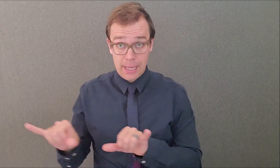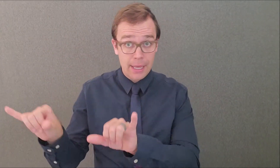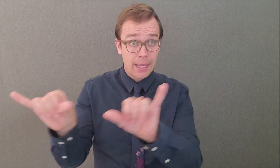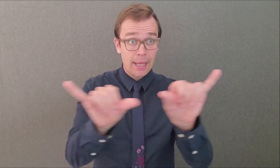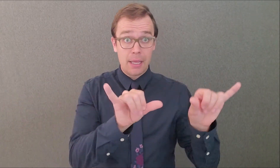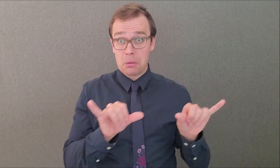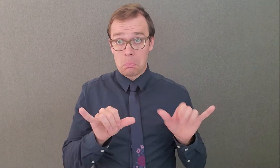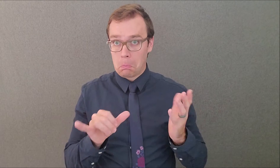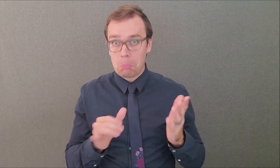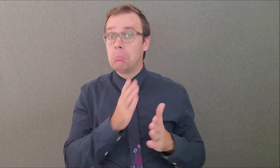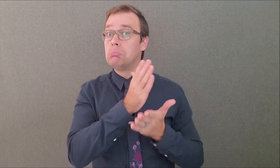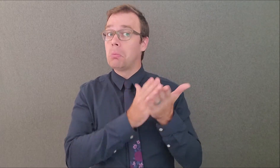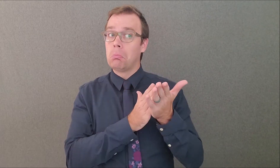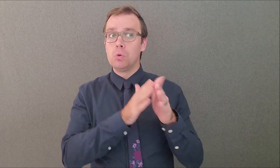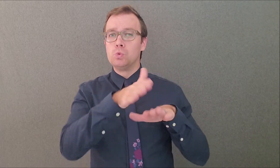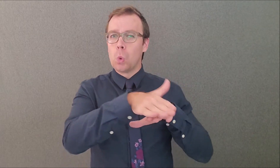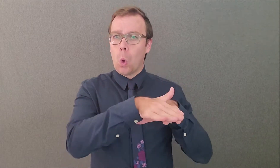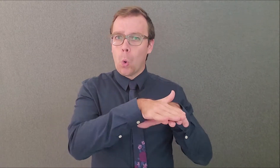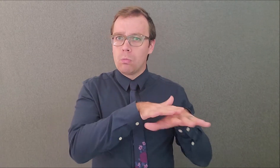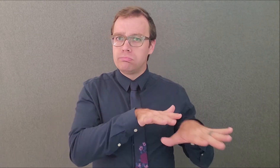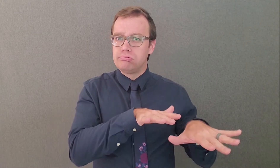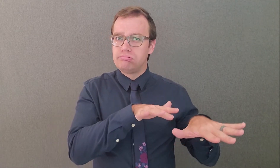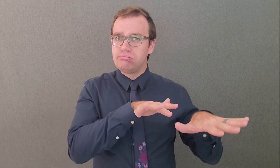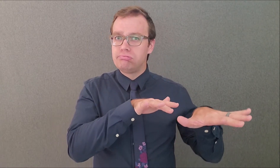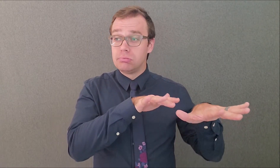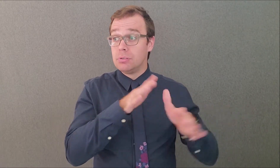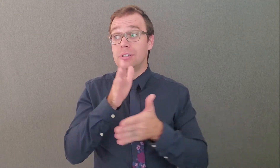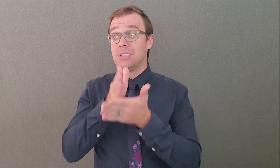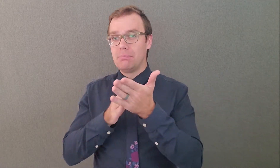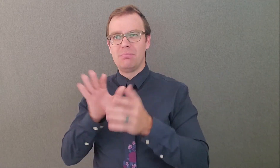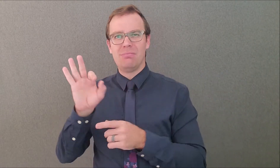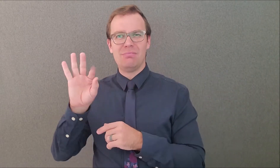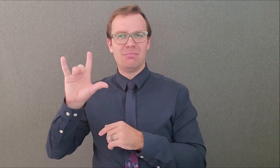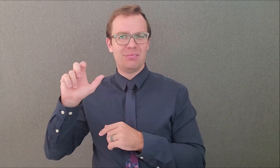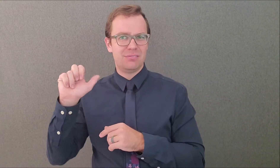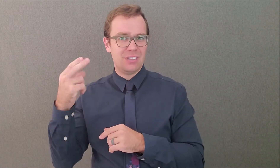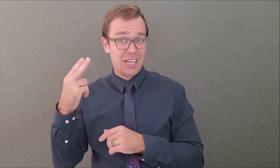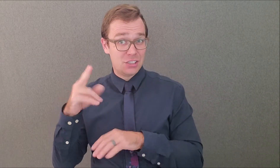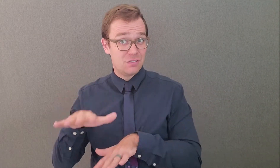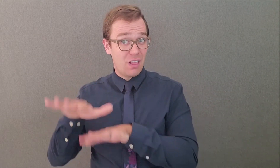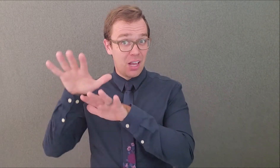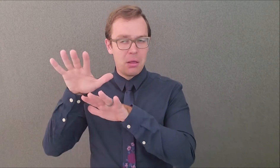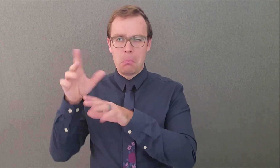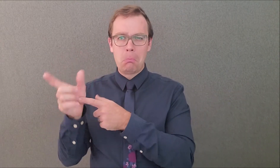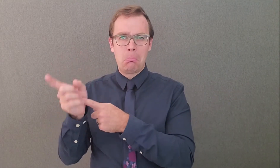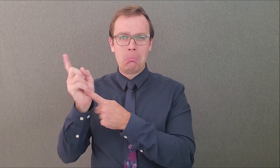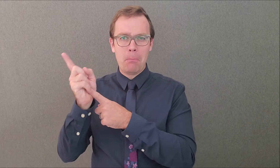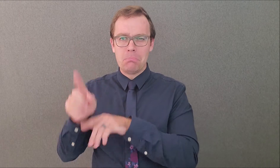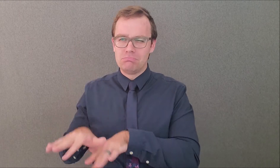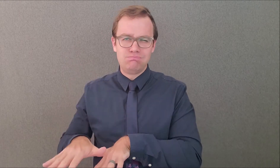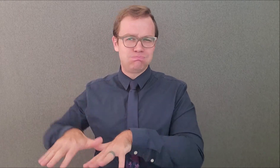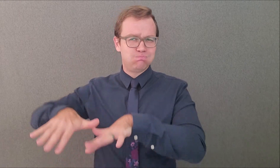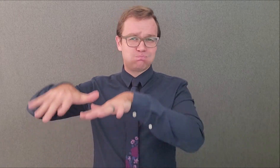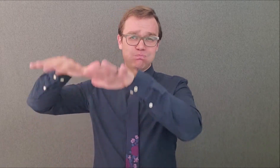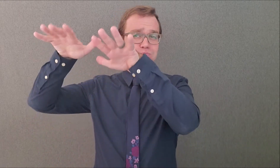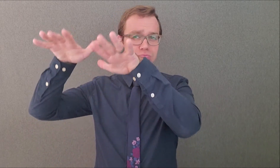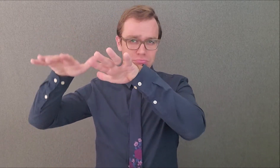Some floods develop slowly, while others such a flash flood, can develop in just a few minutes